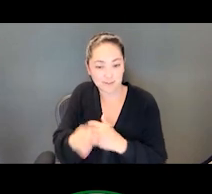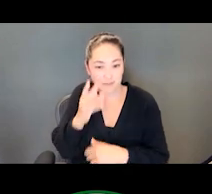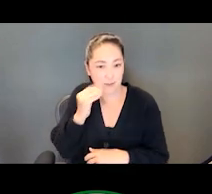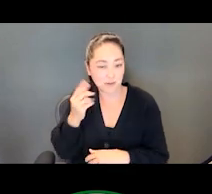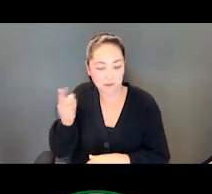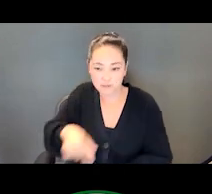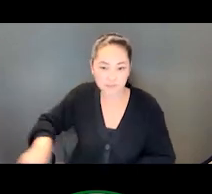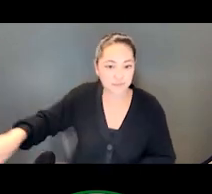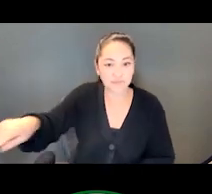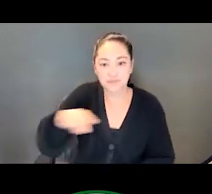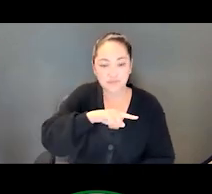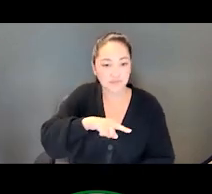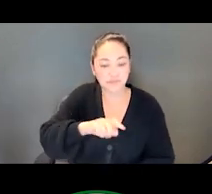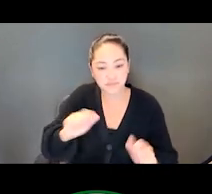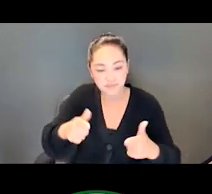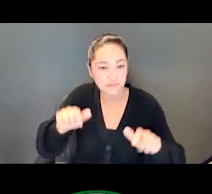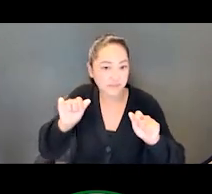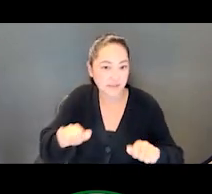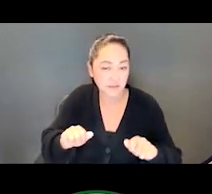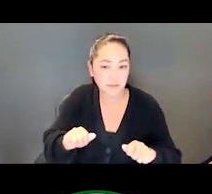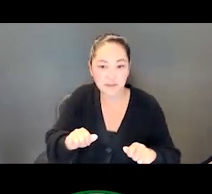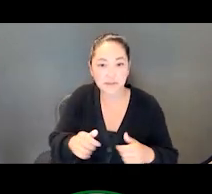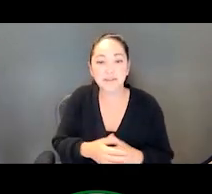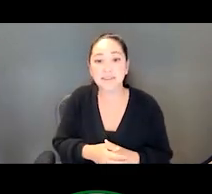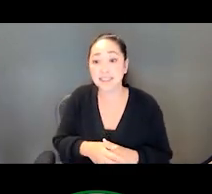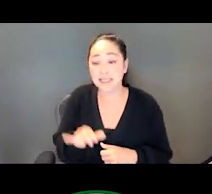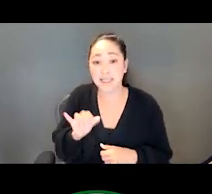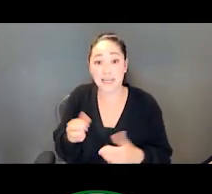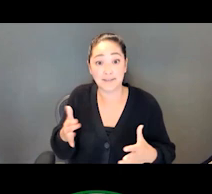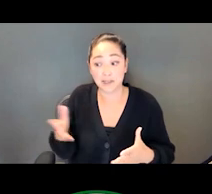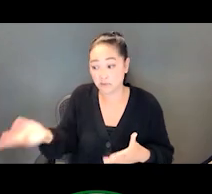But we can't change natural landscape. And so in doing so, one of the approaches has